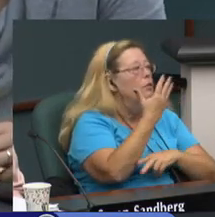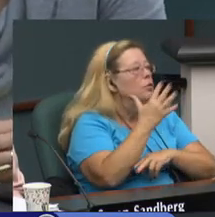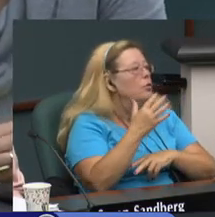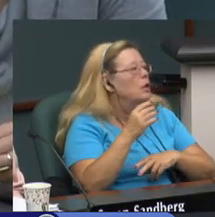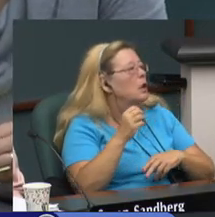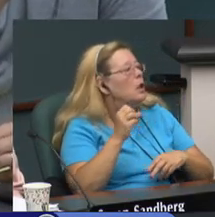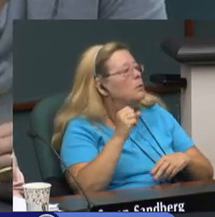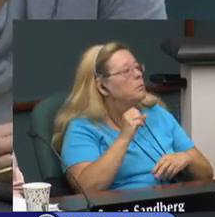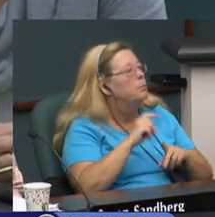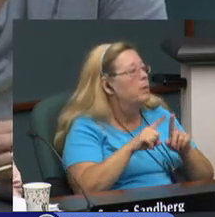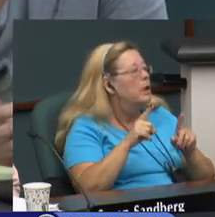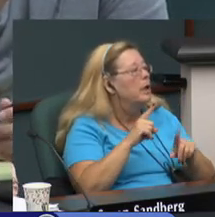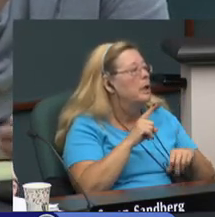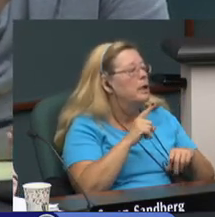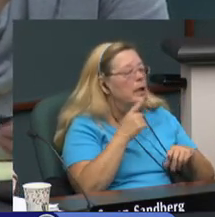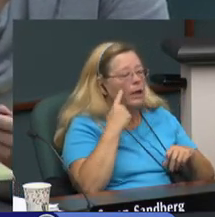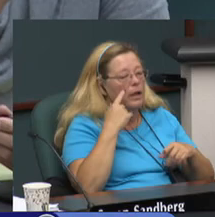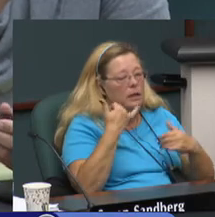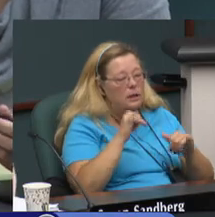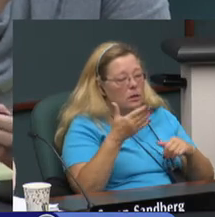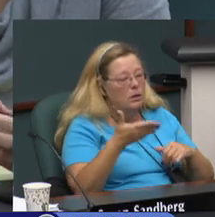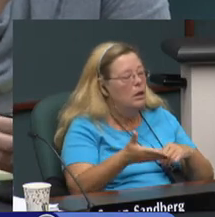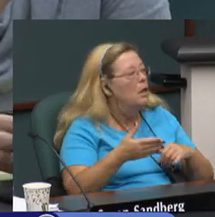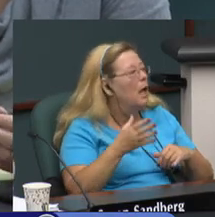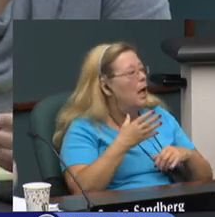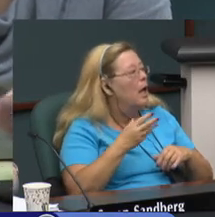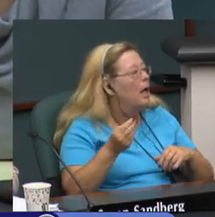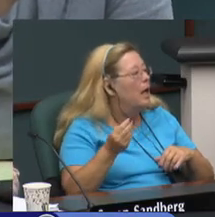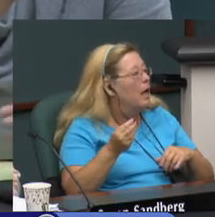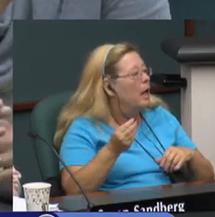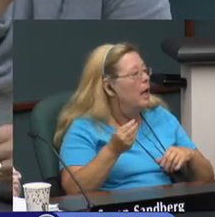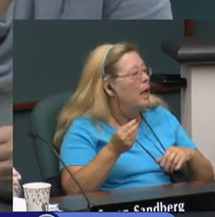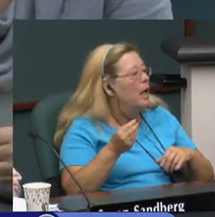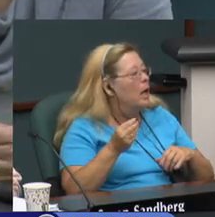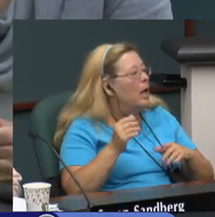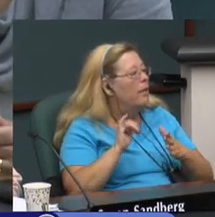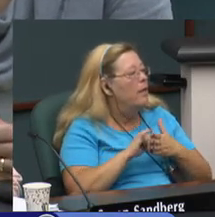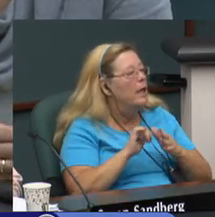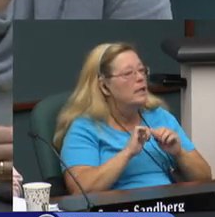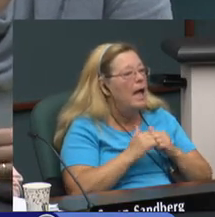pretty sure that that's still in there and that is how we try to regulate that